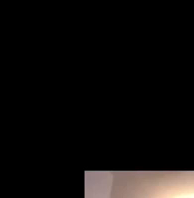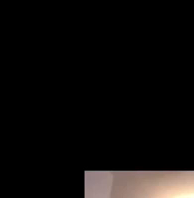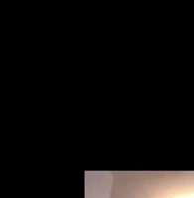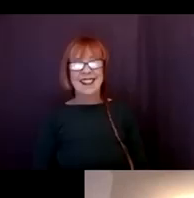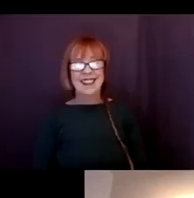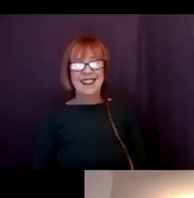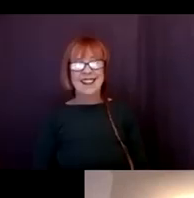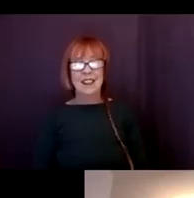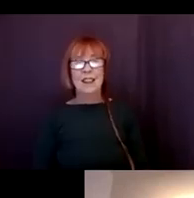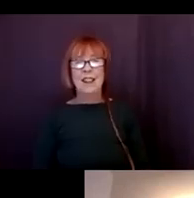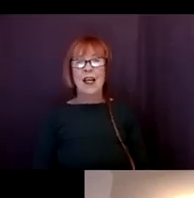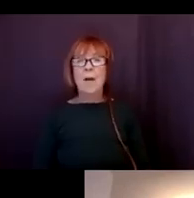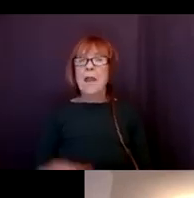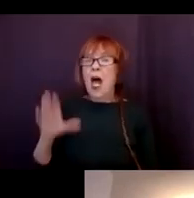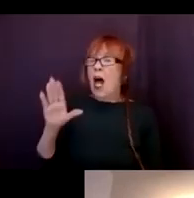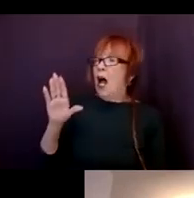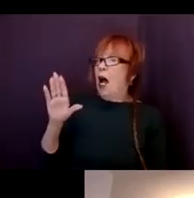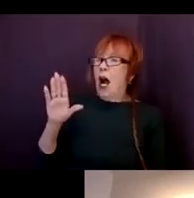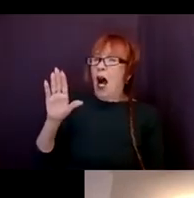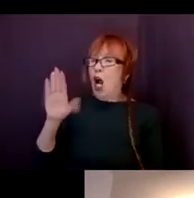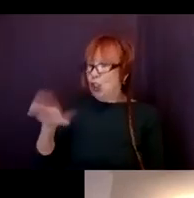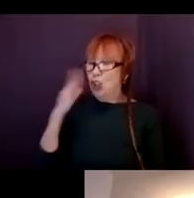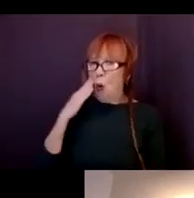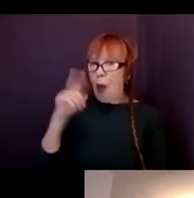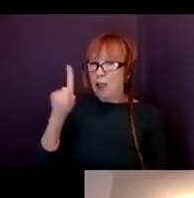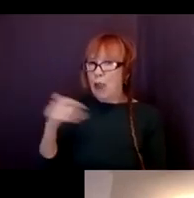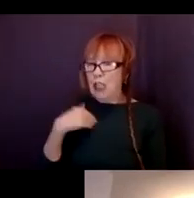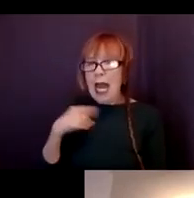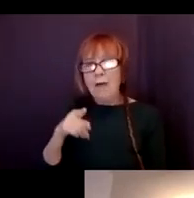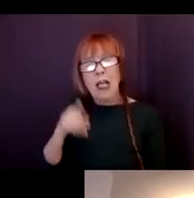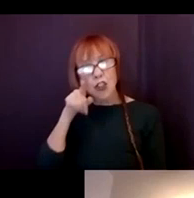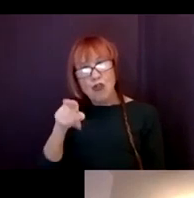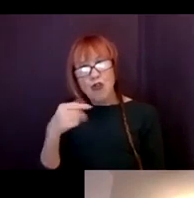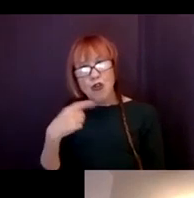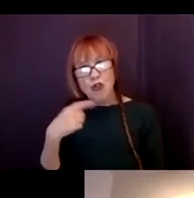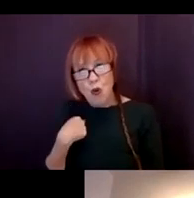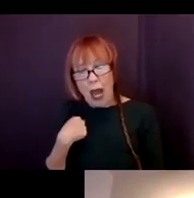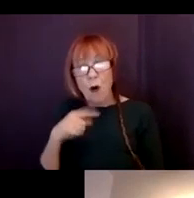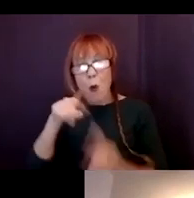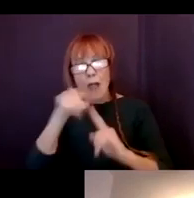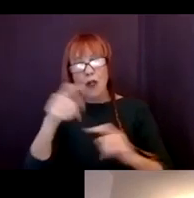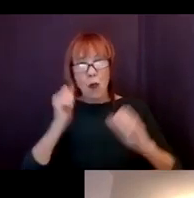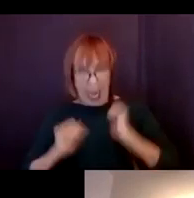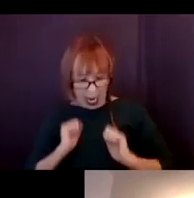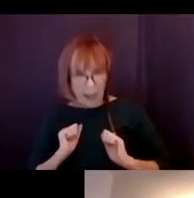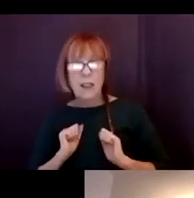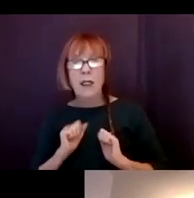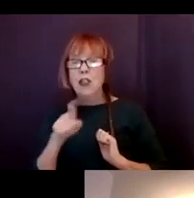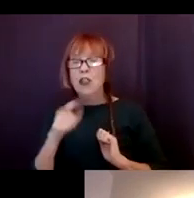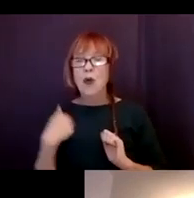DAVID - You know, one question that I had is, do you, when you act, do you come from the inside,